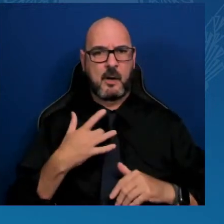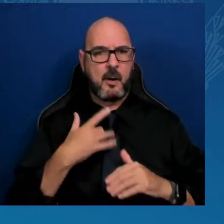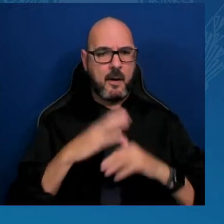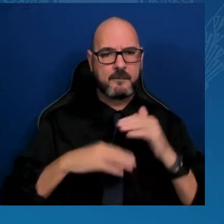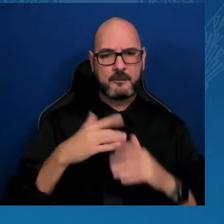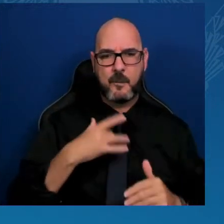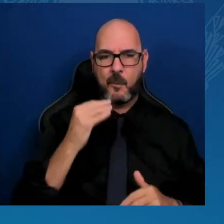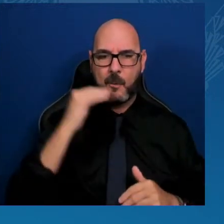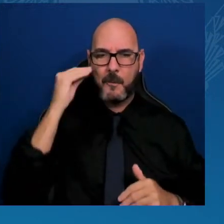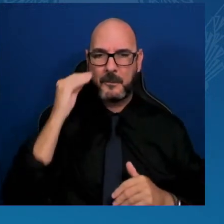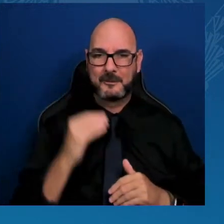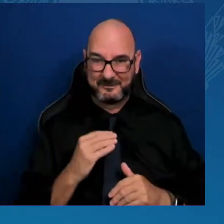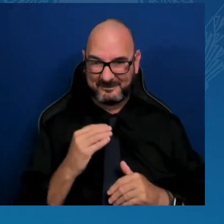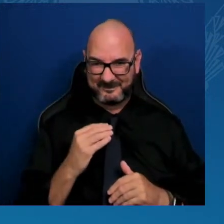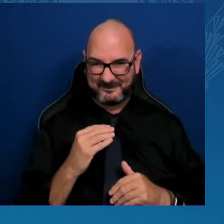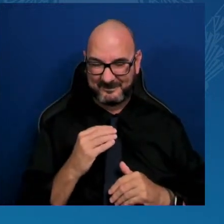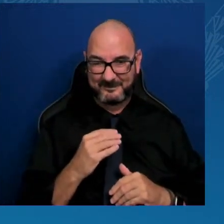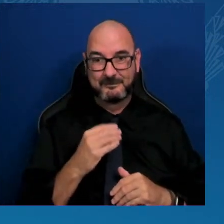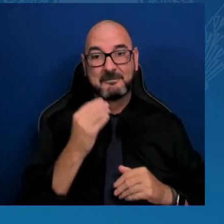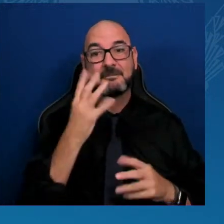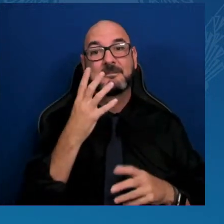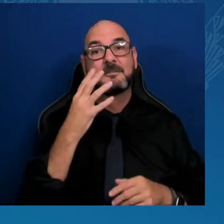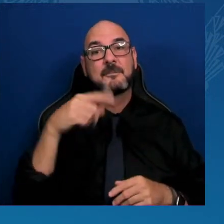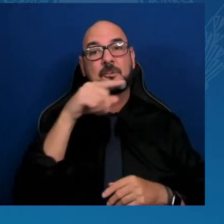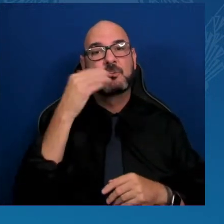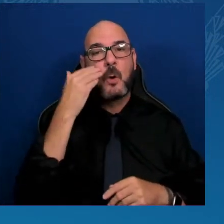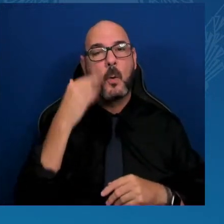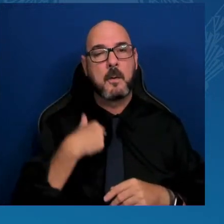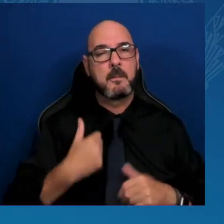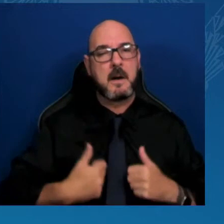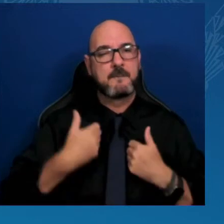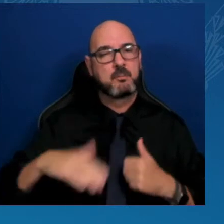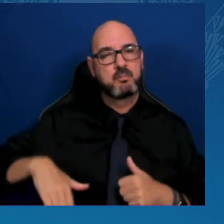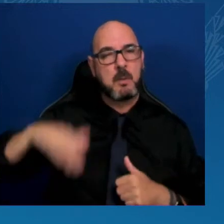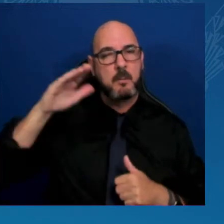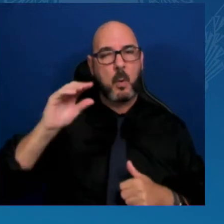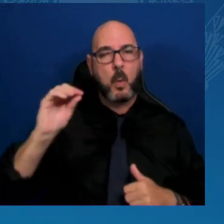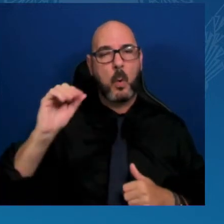California. And --